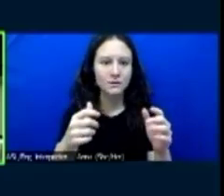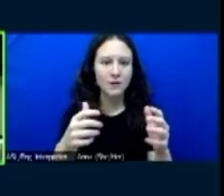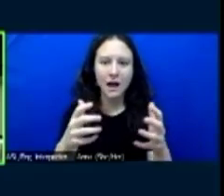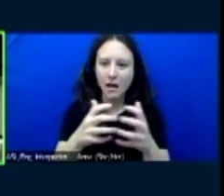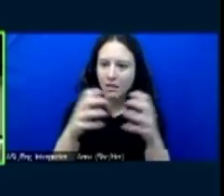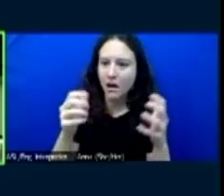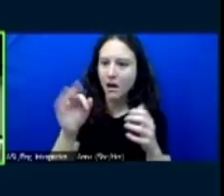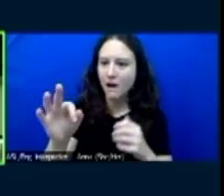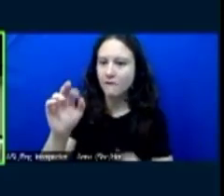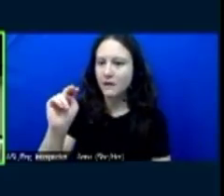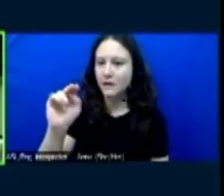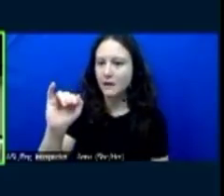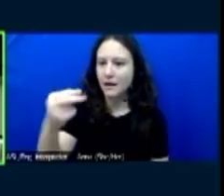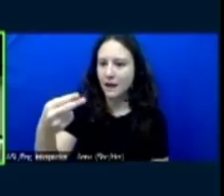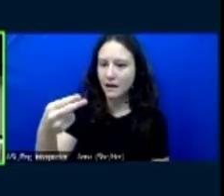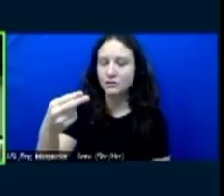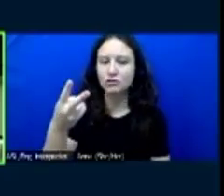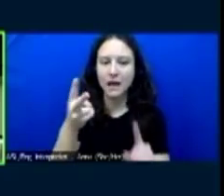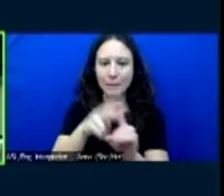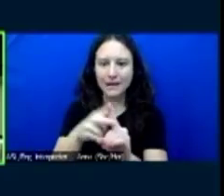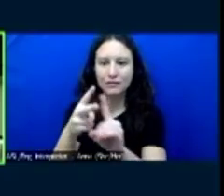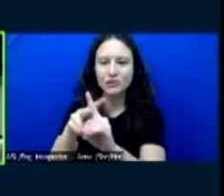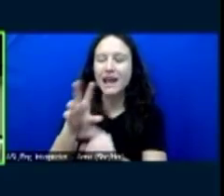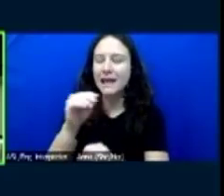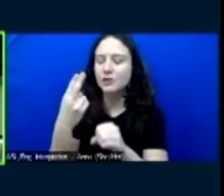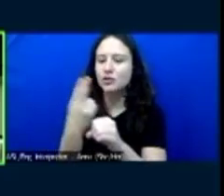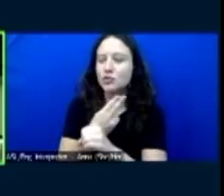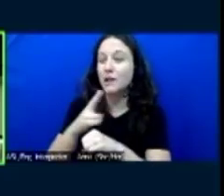applications and, using natural language processing, they grouped it into --